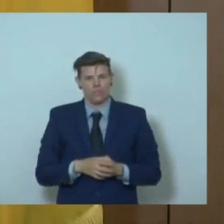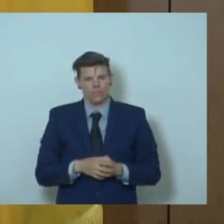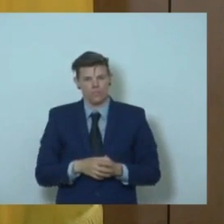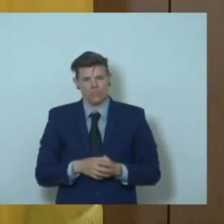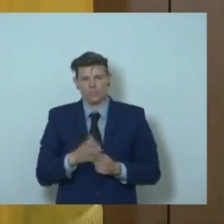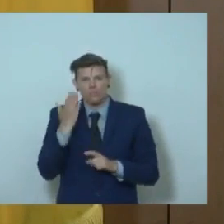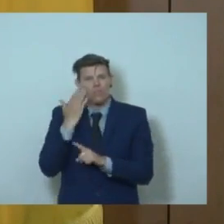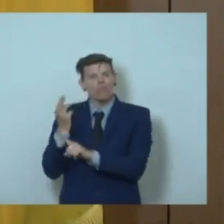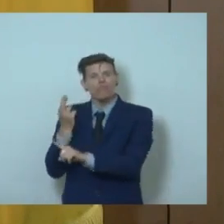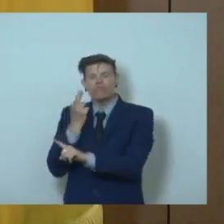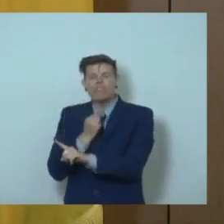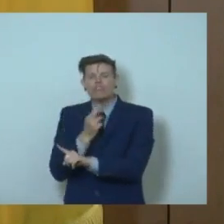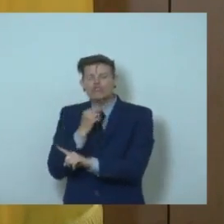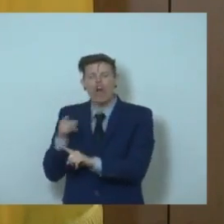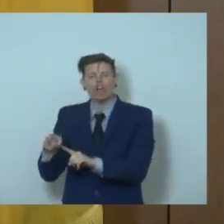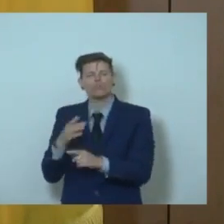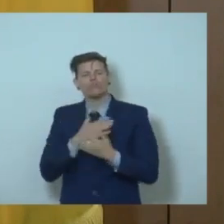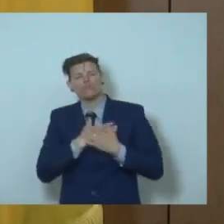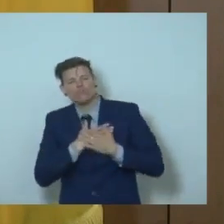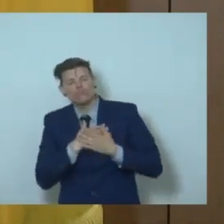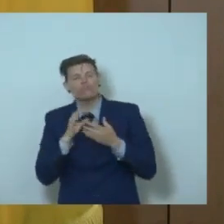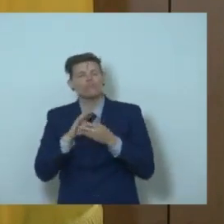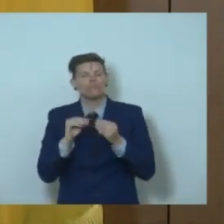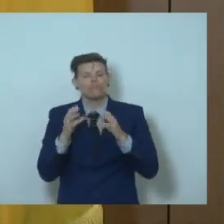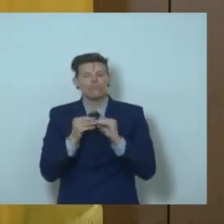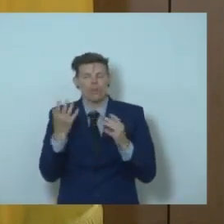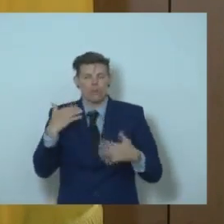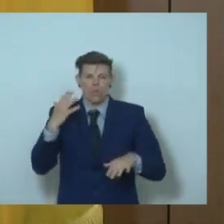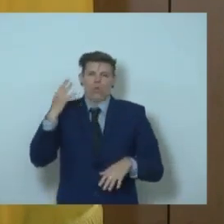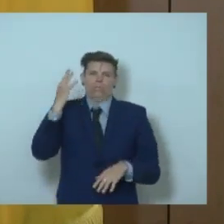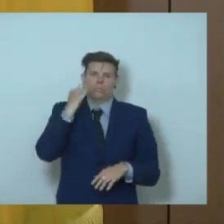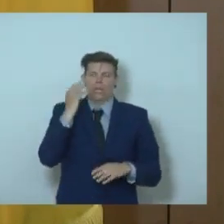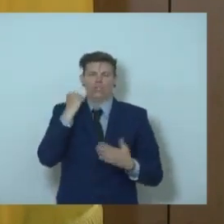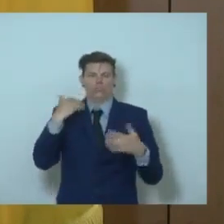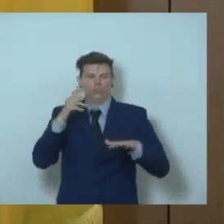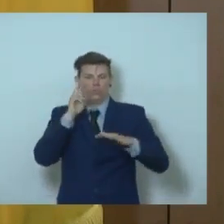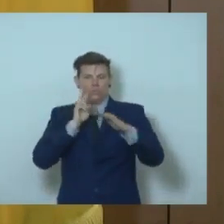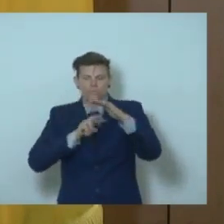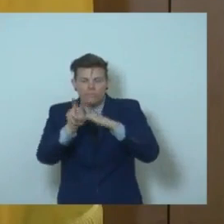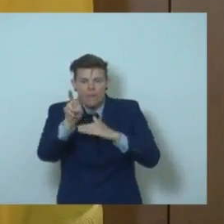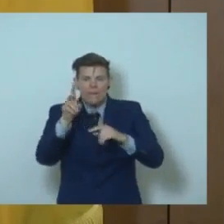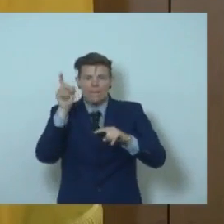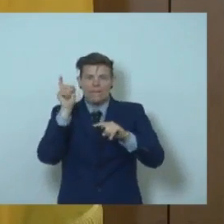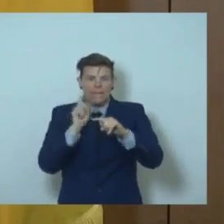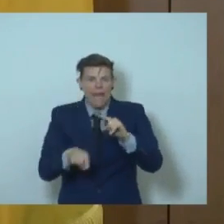IT WAS REALLY KIND AND COMPASSIONATE ABOUT WE ALL FIND OURSELVES.